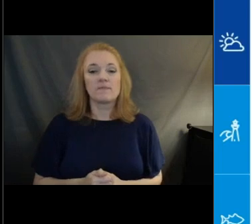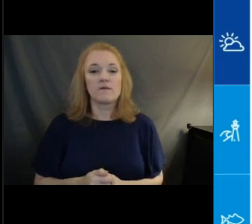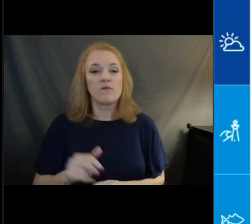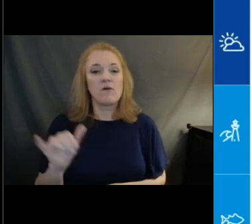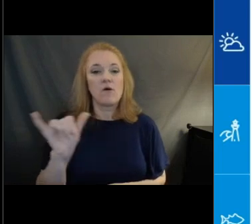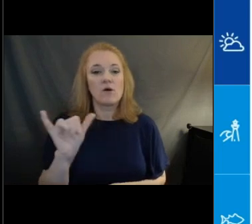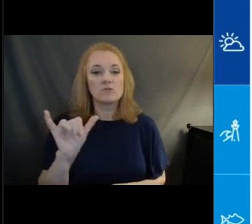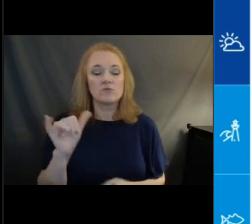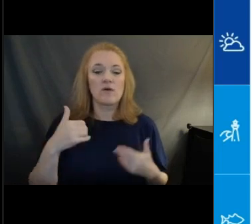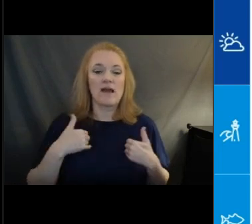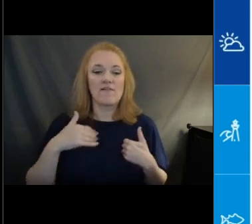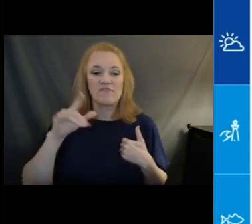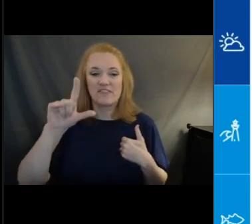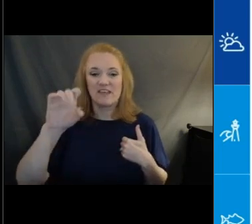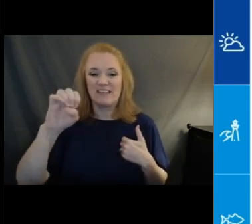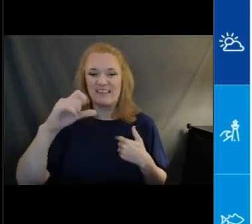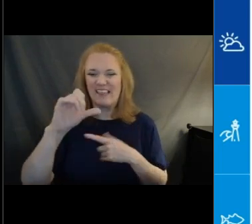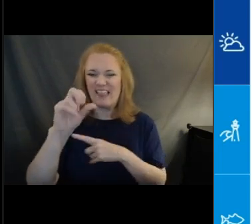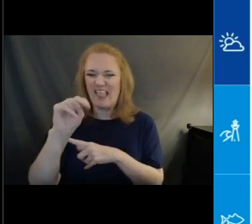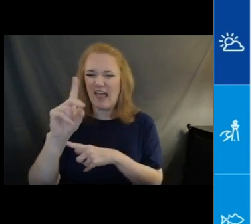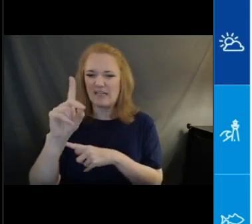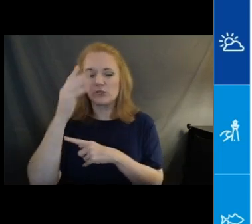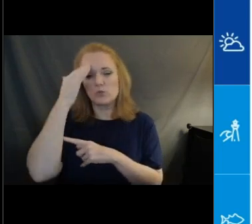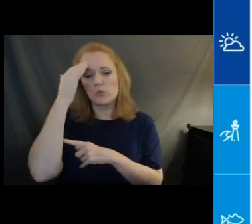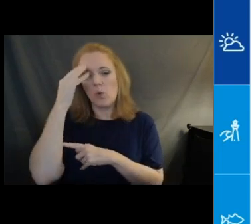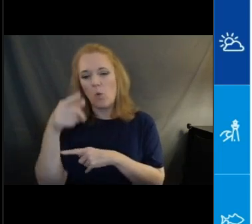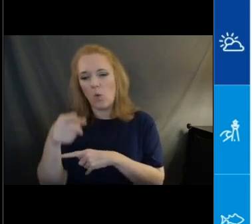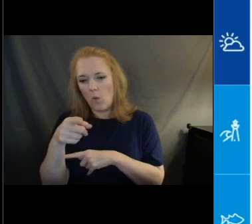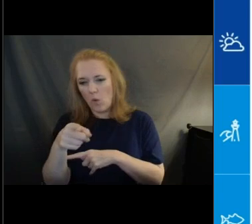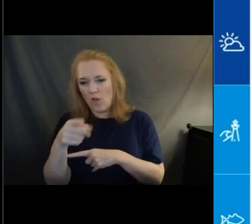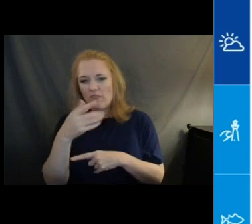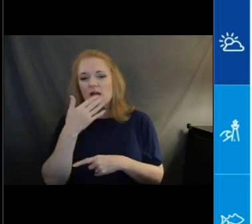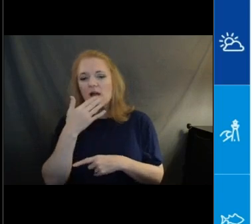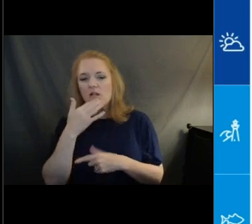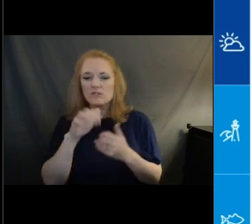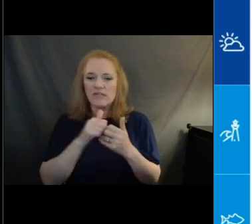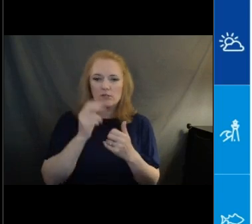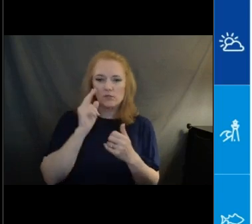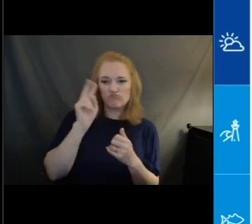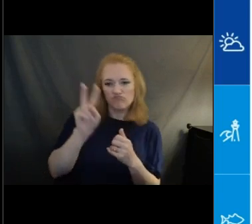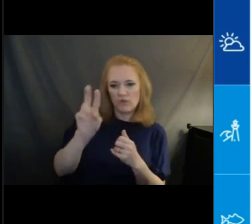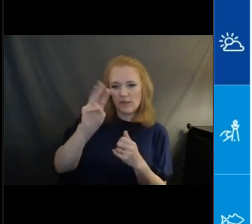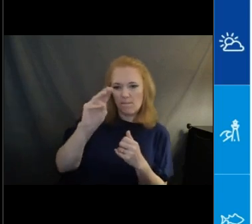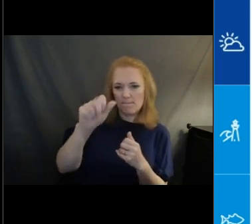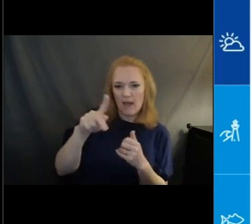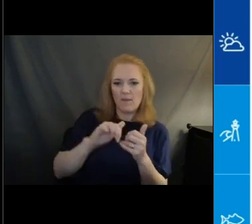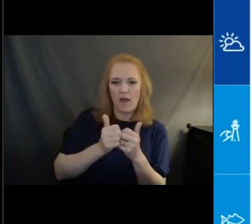the legend below indicates the probabilities, how to interpret that map, and on the left hand side,